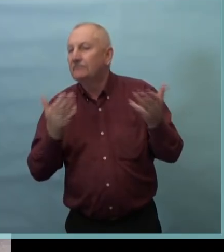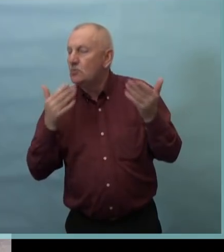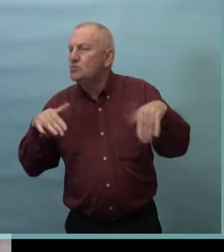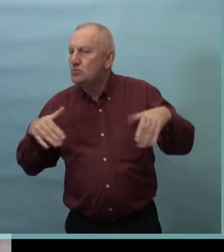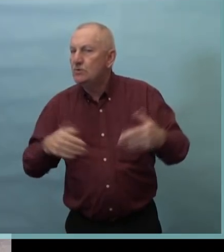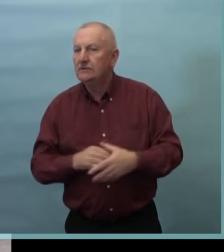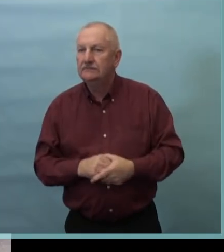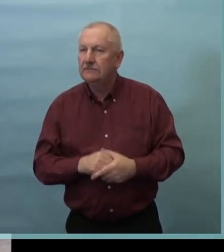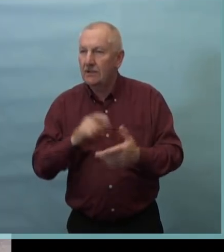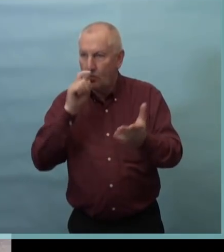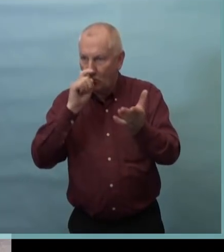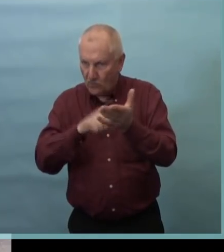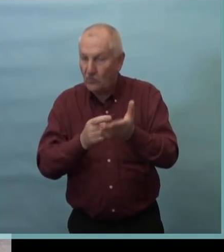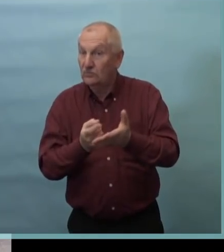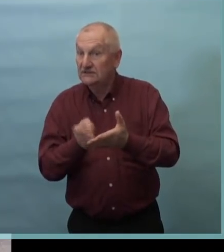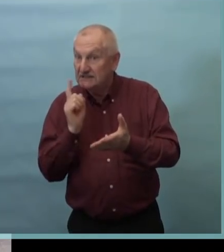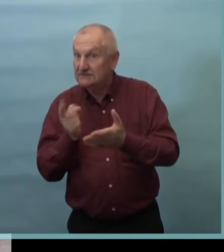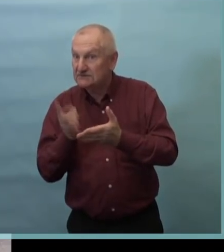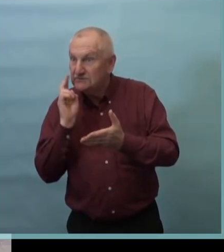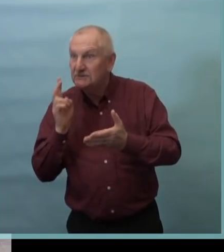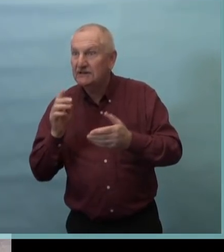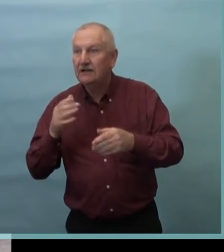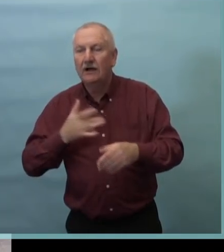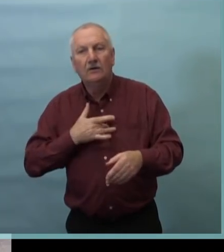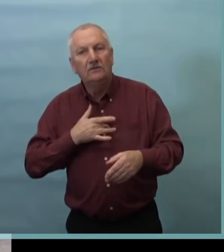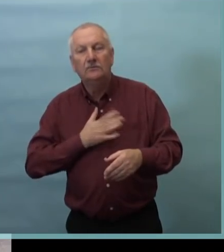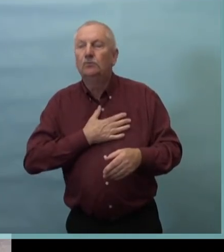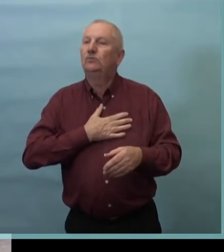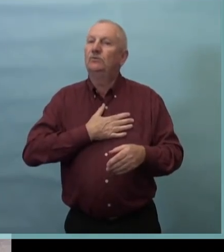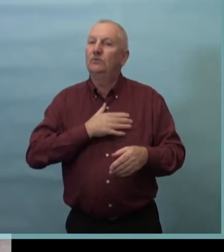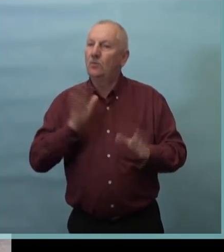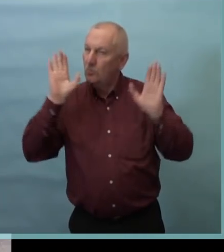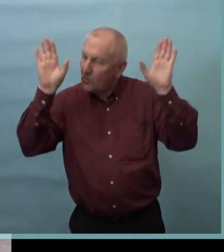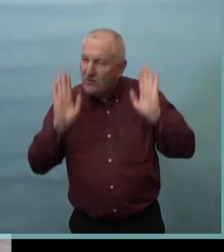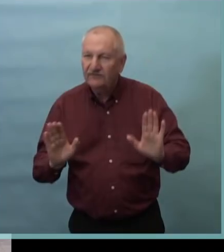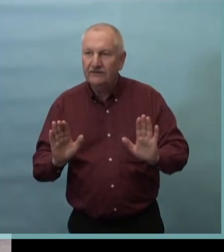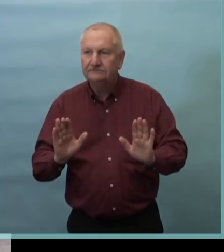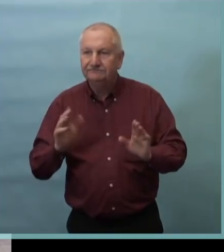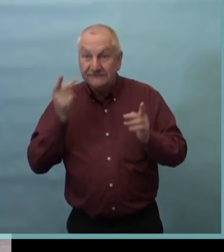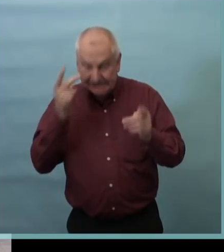something really special though when it comes from a frontline partner better